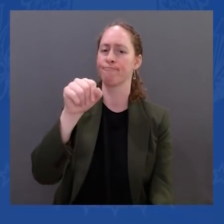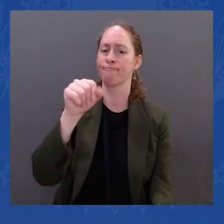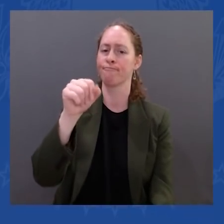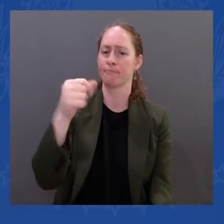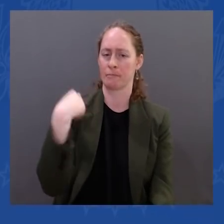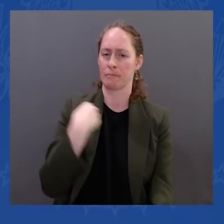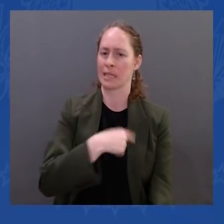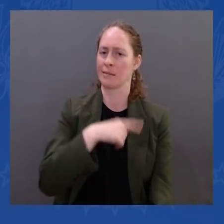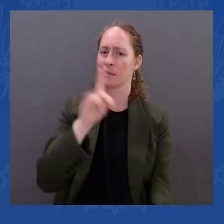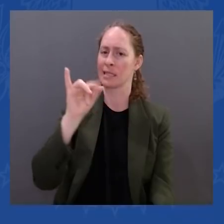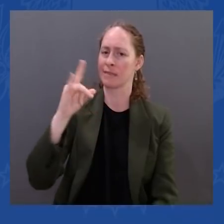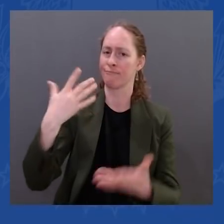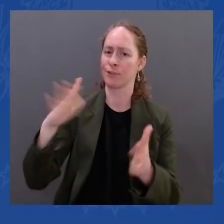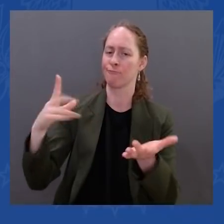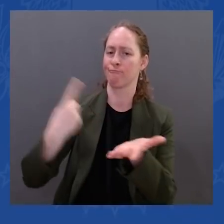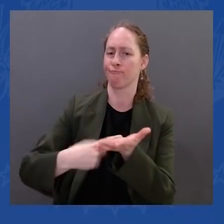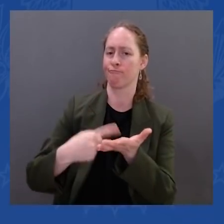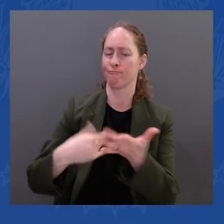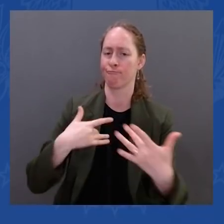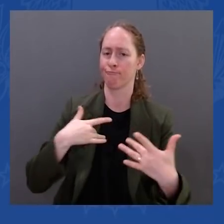the situation in the Taiwan Straits.